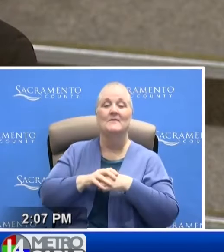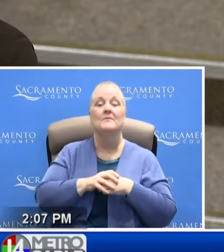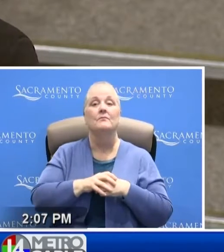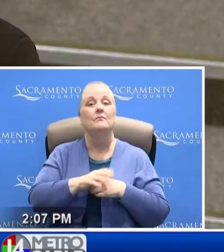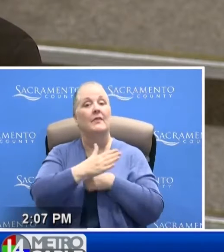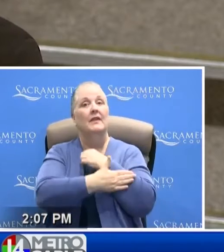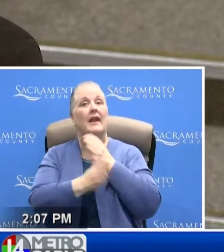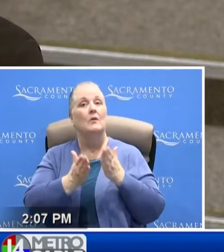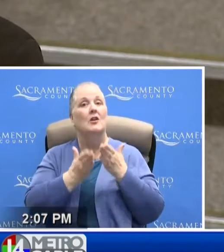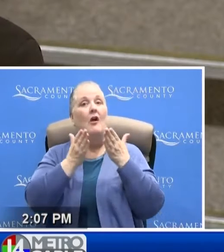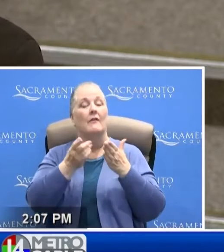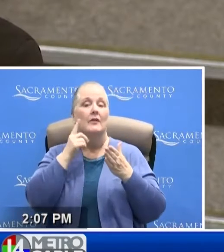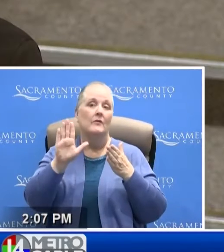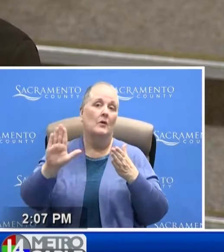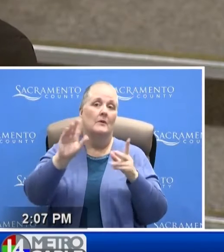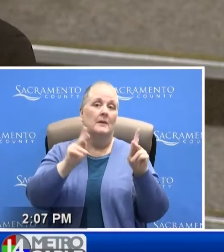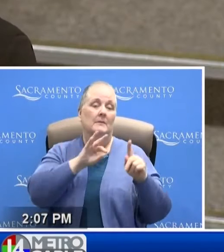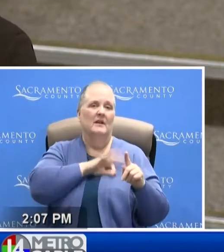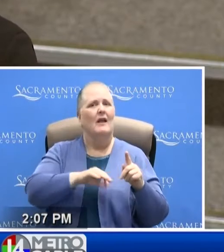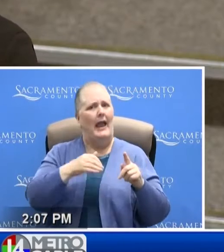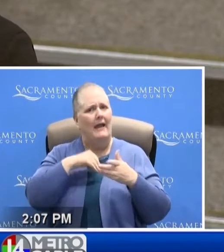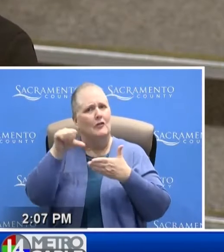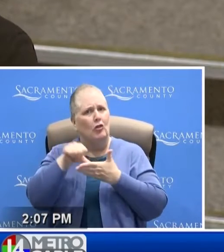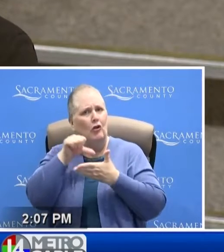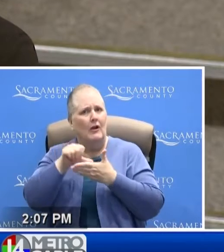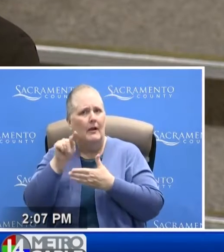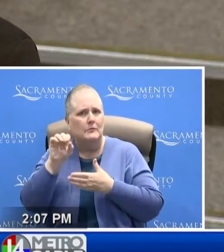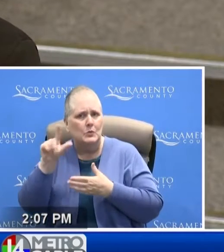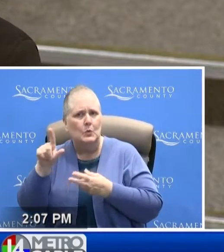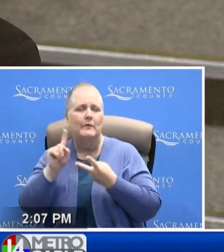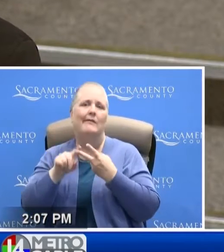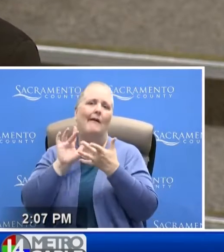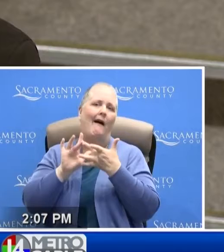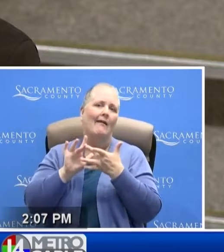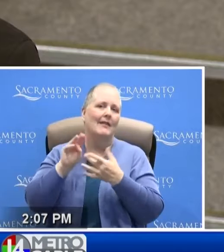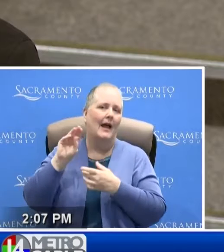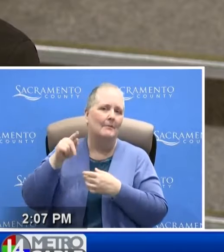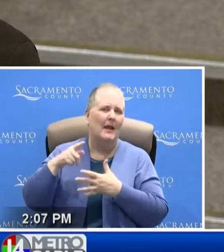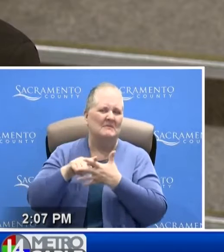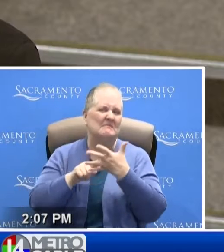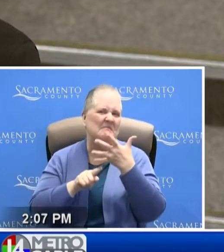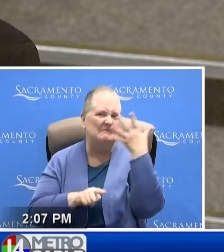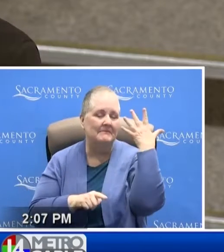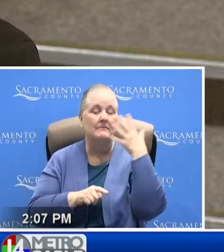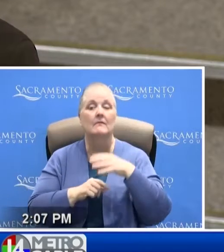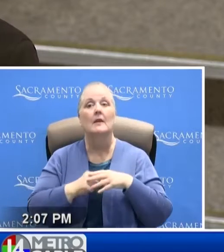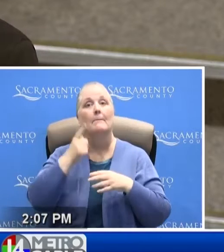benefit several district lookup tools and online maps. Because of all these tools and maps use different source data.